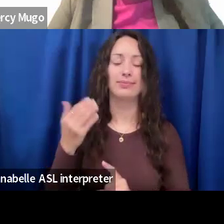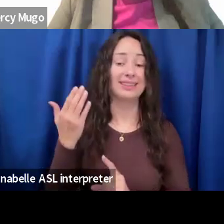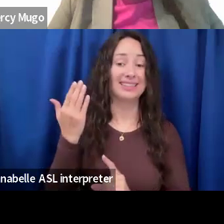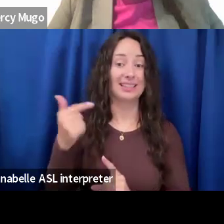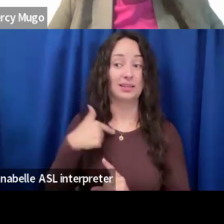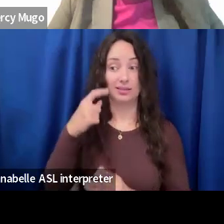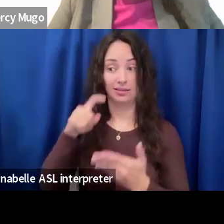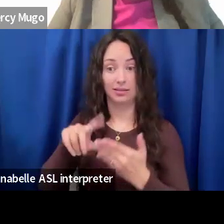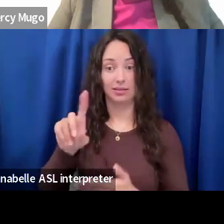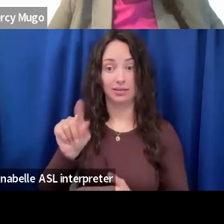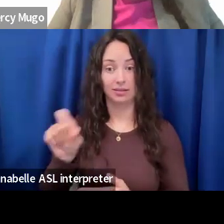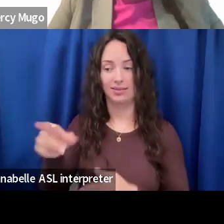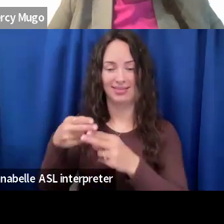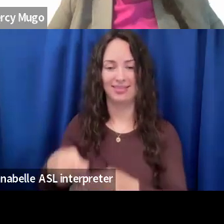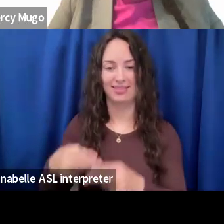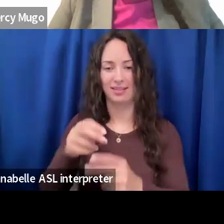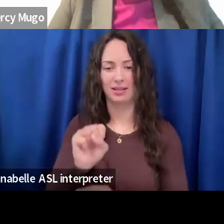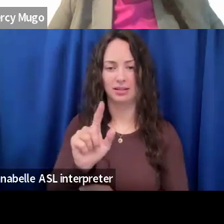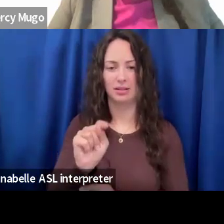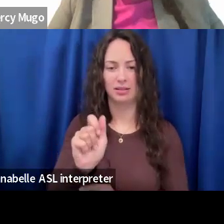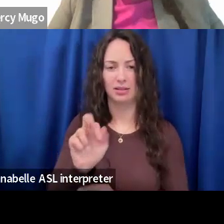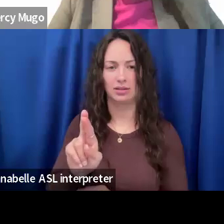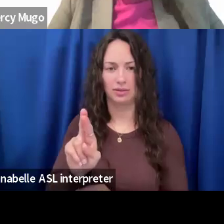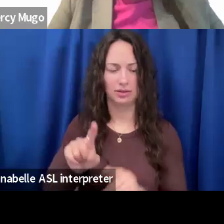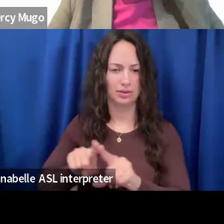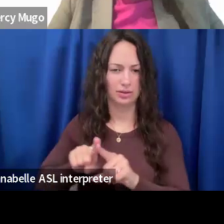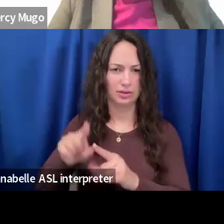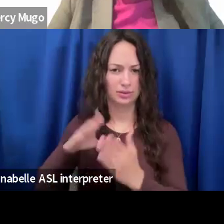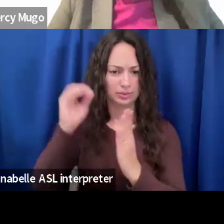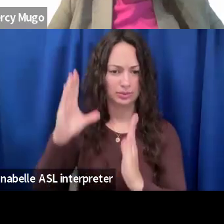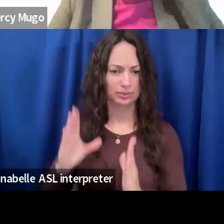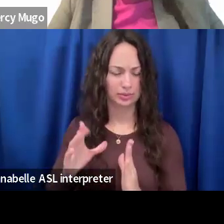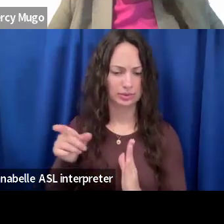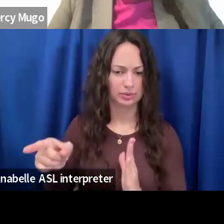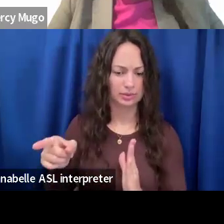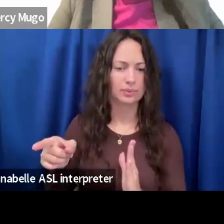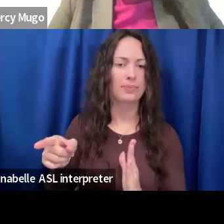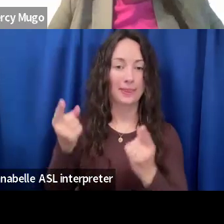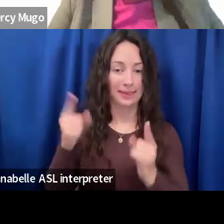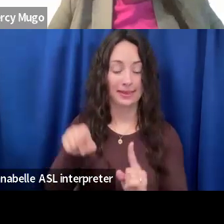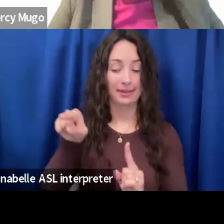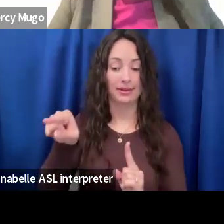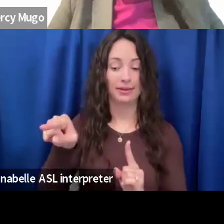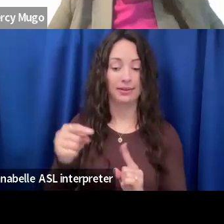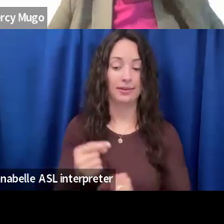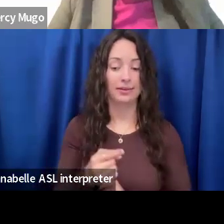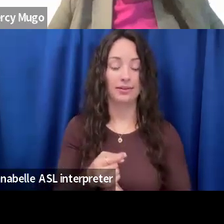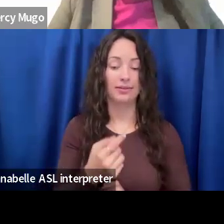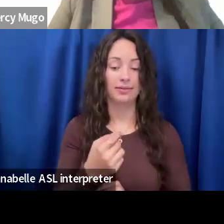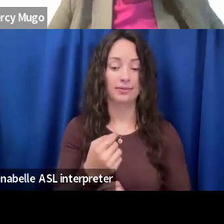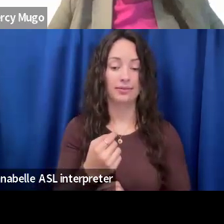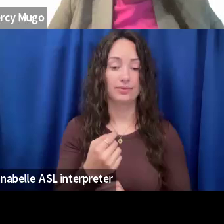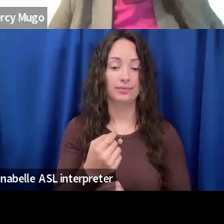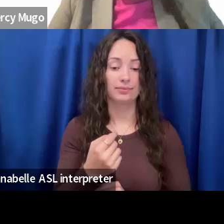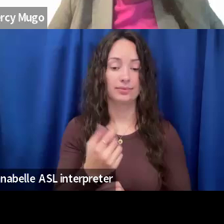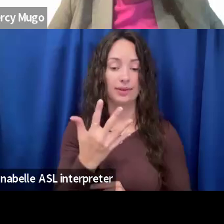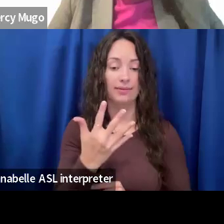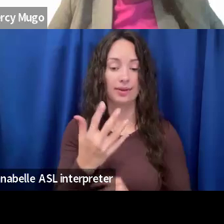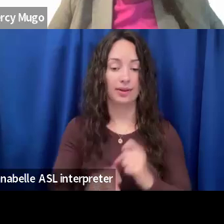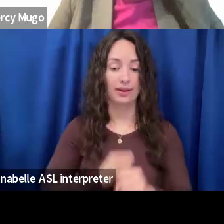star students and the star students at a five-year five point higher graduation rate from University